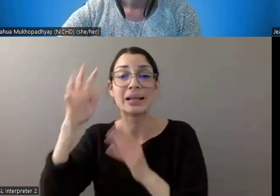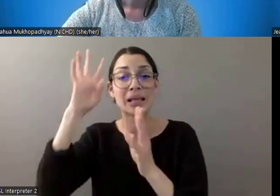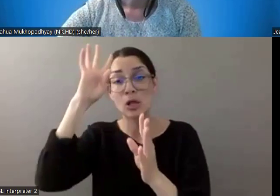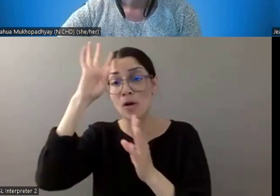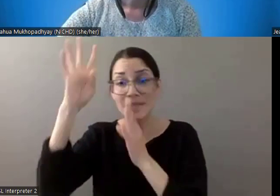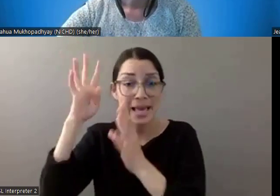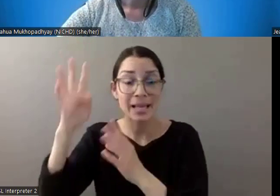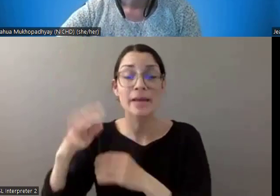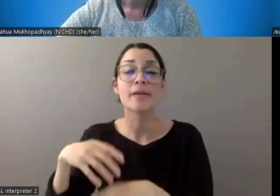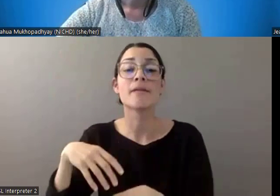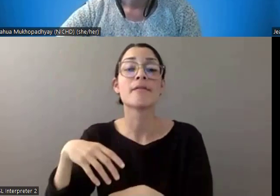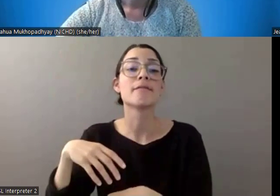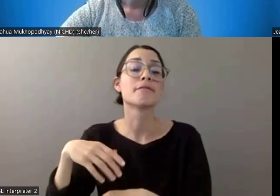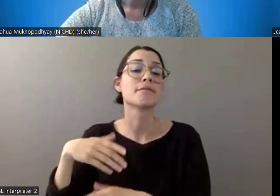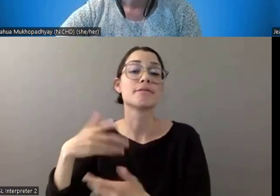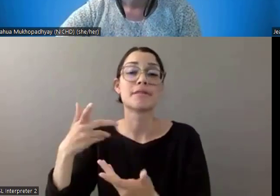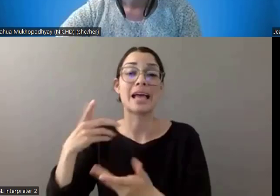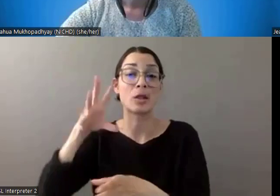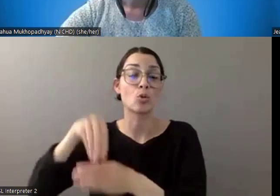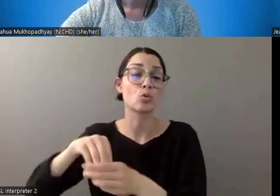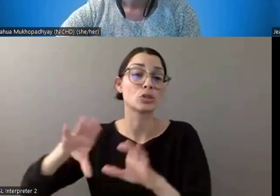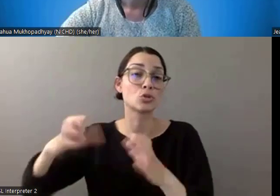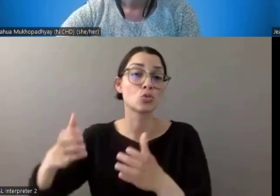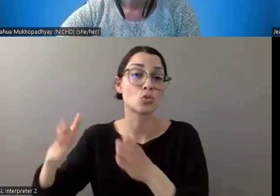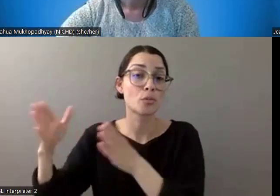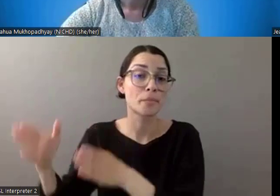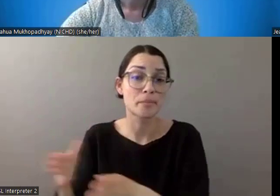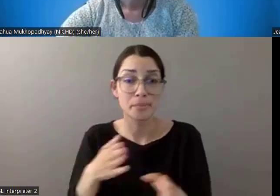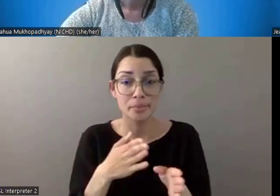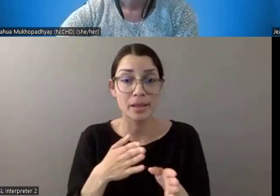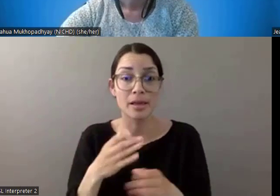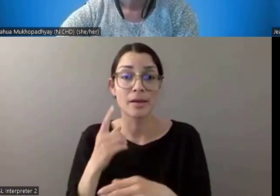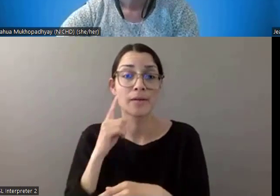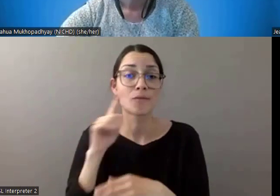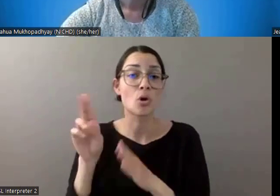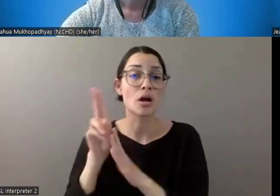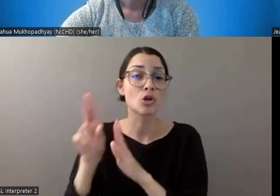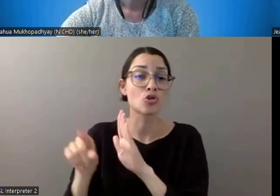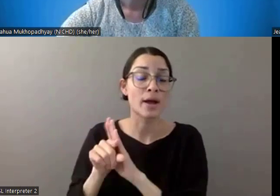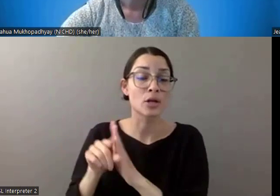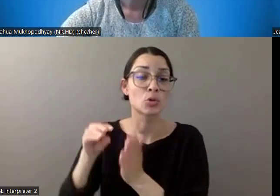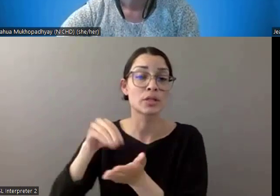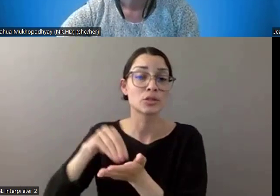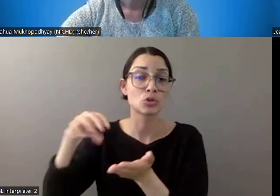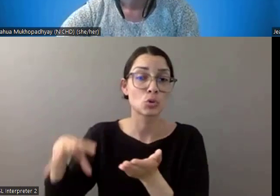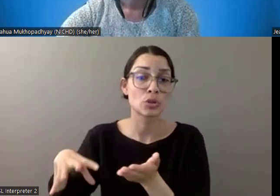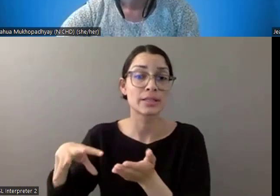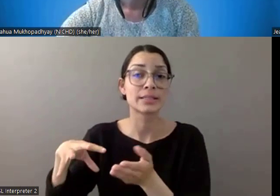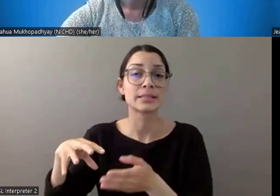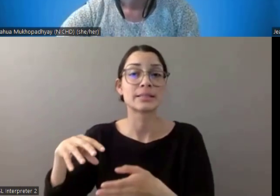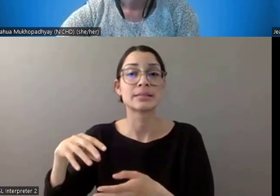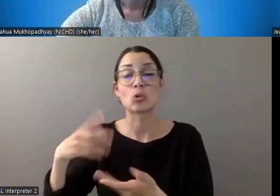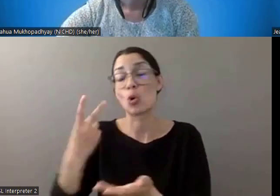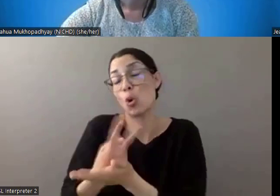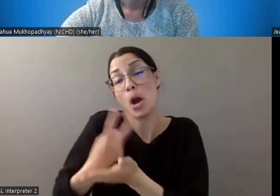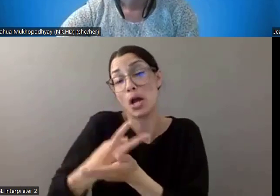and includes a good plan to engage undergraduate students in primary research or graduate students in primary research